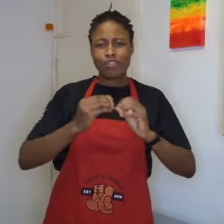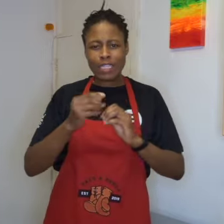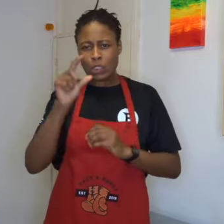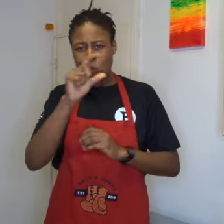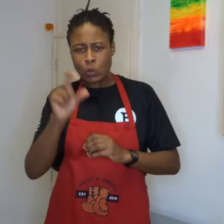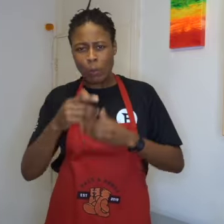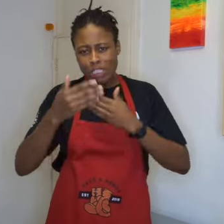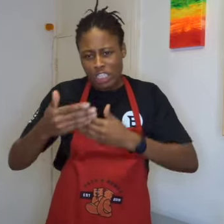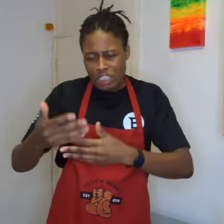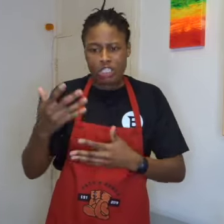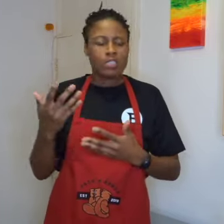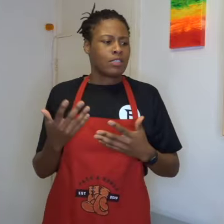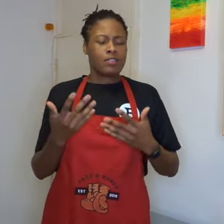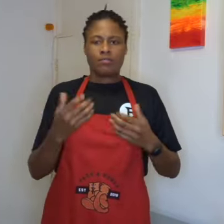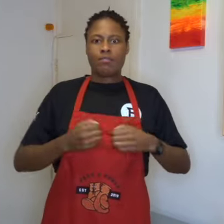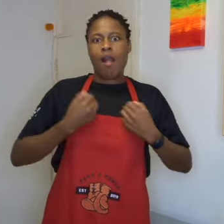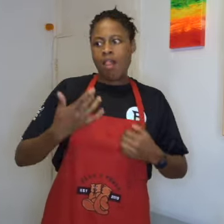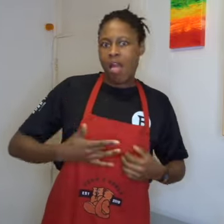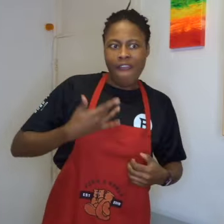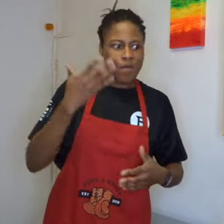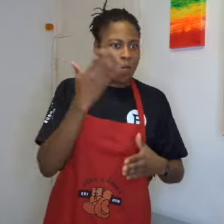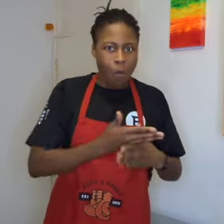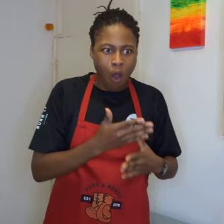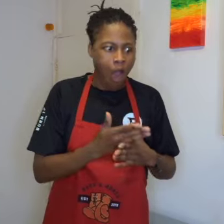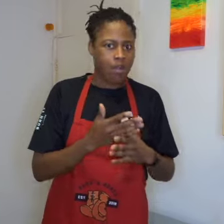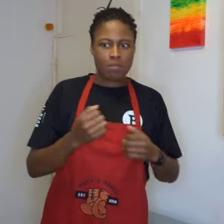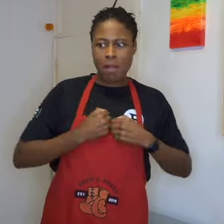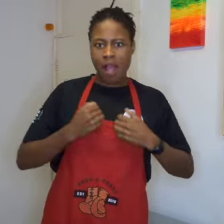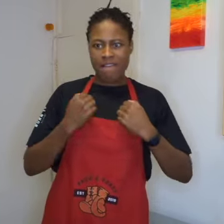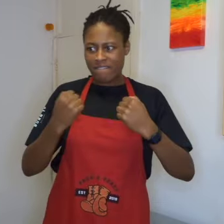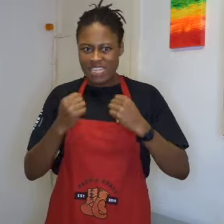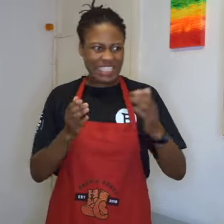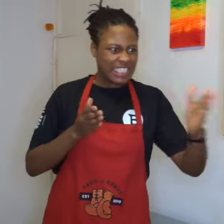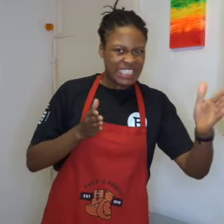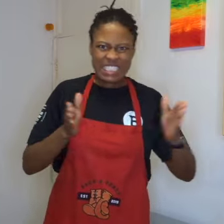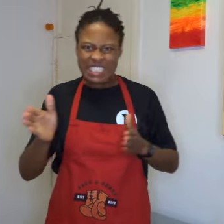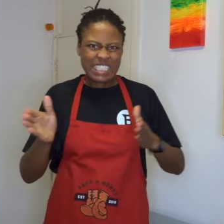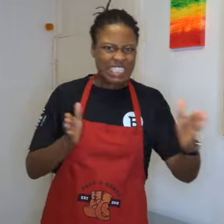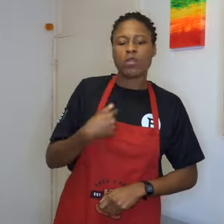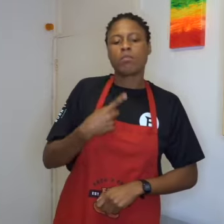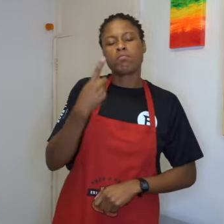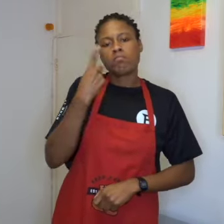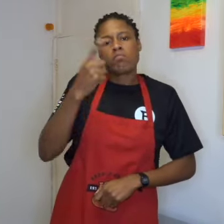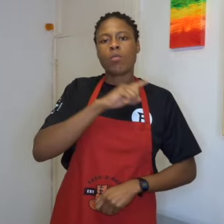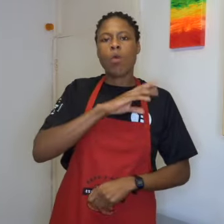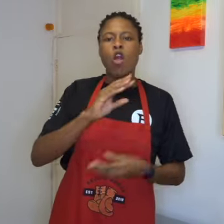been so busy with training, zoom sessions, my life, work schedule, my own fitness routine